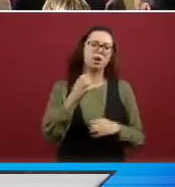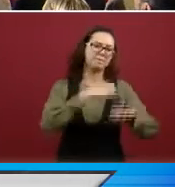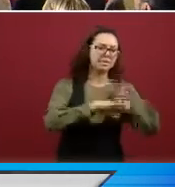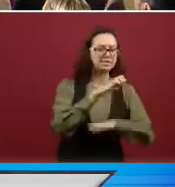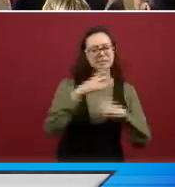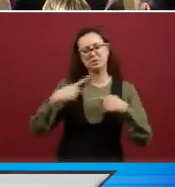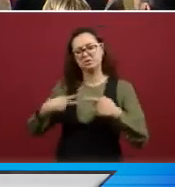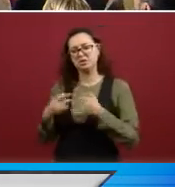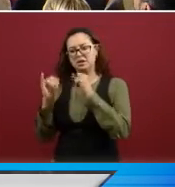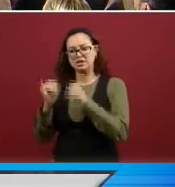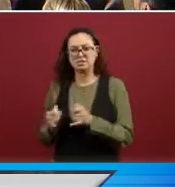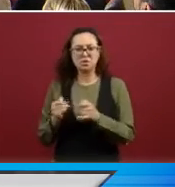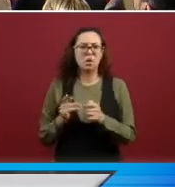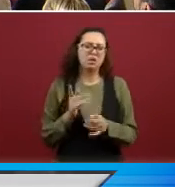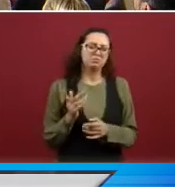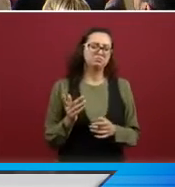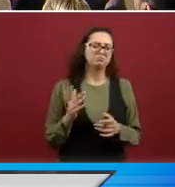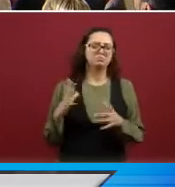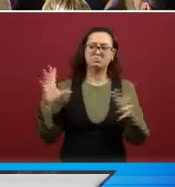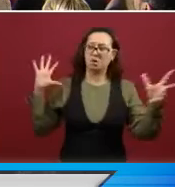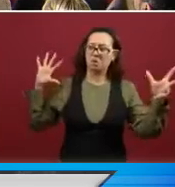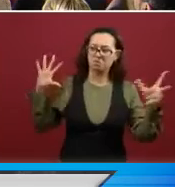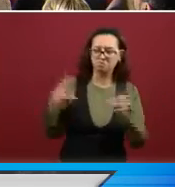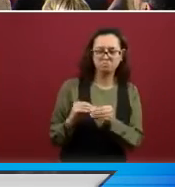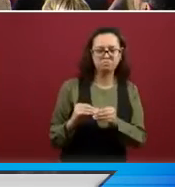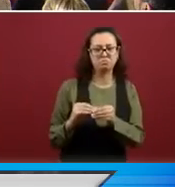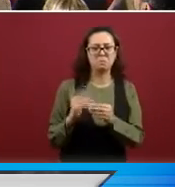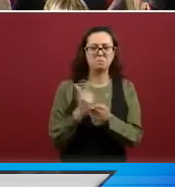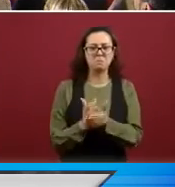although this measure will be maintained for those who suffer natural catastrophes